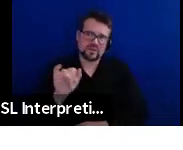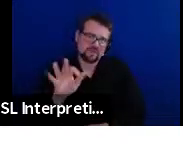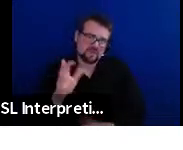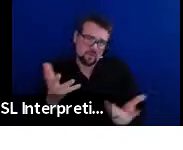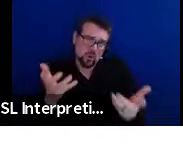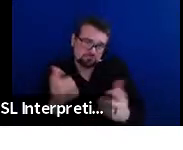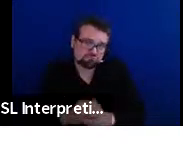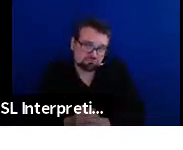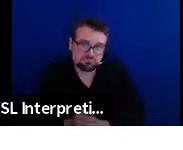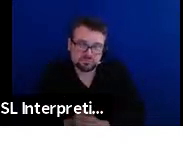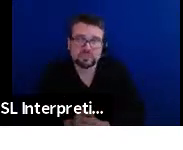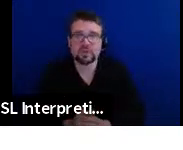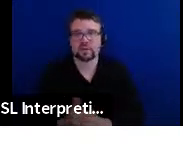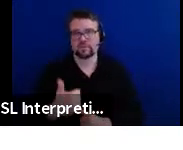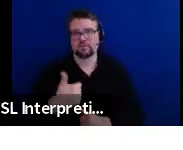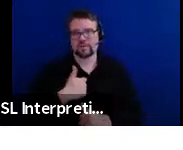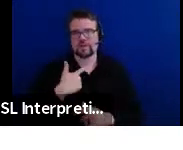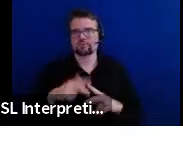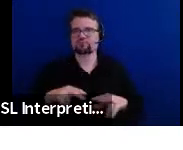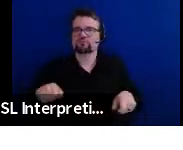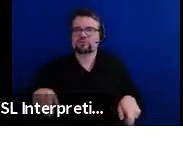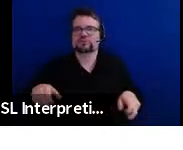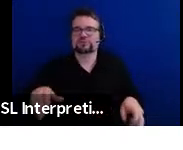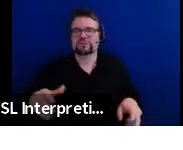ALSO APPRECIATE TALKING TO ANOTHER PERSON AT MY LEVEL.